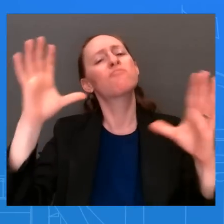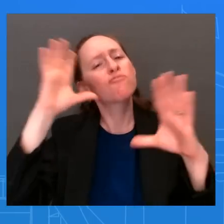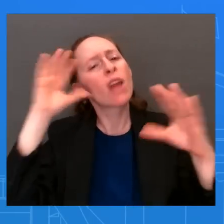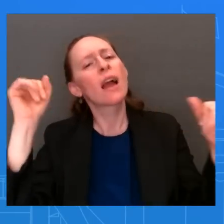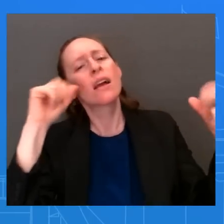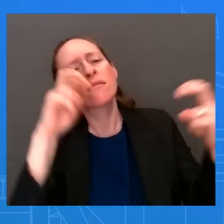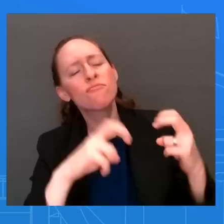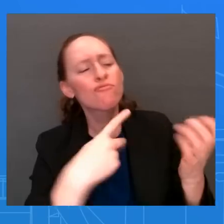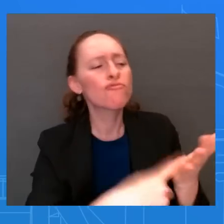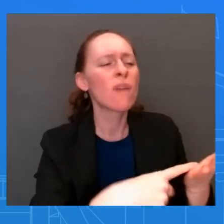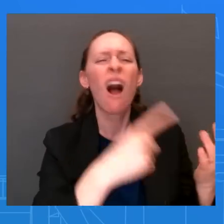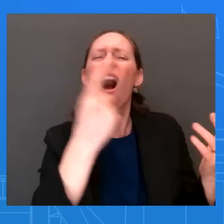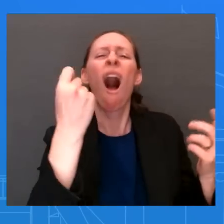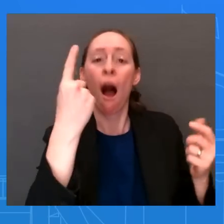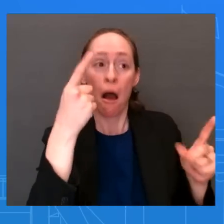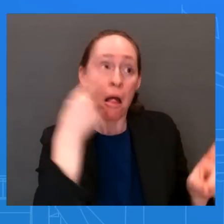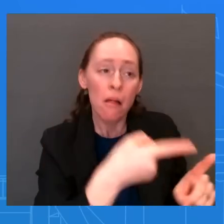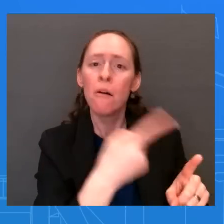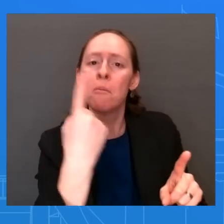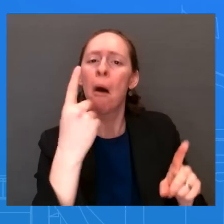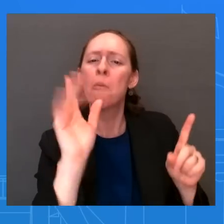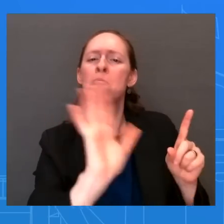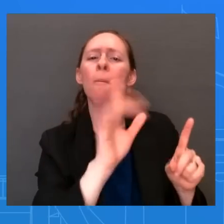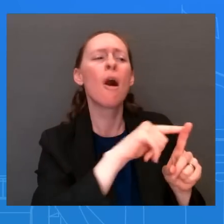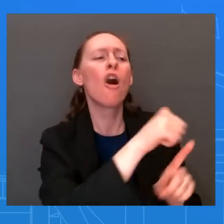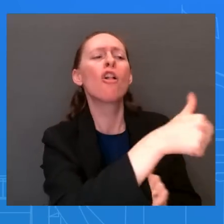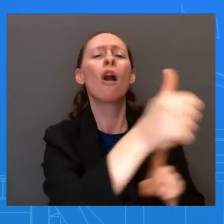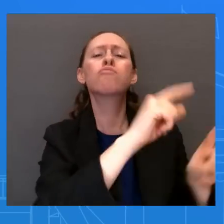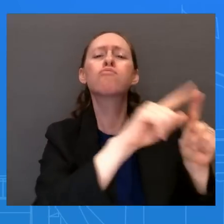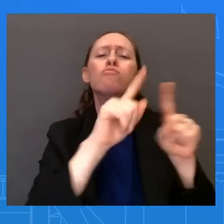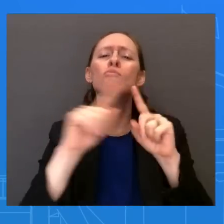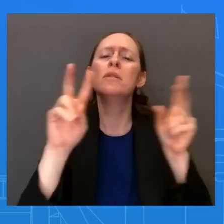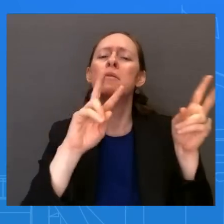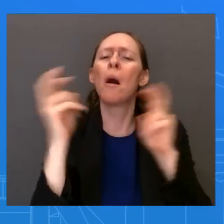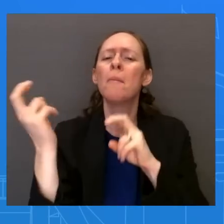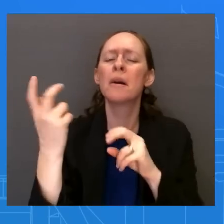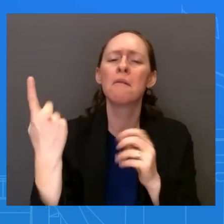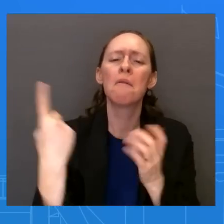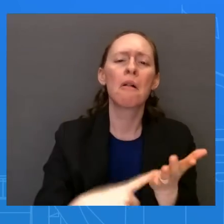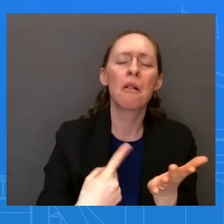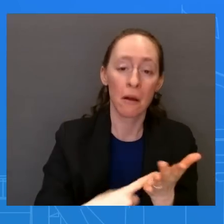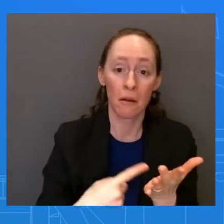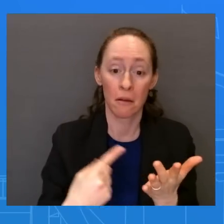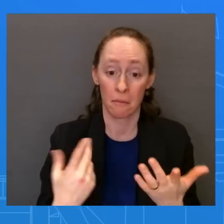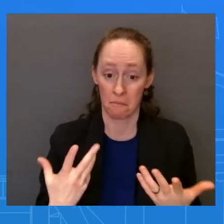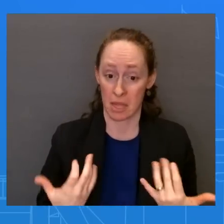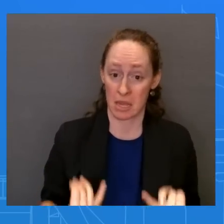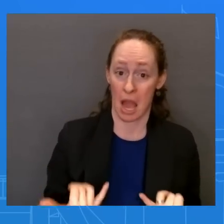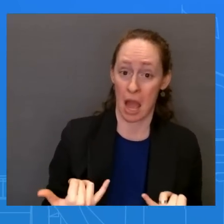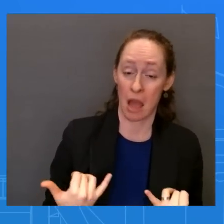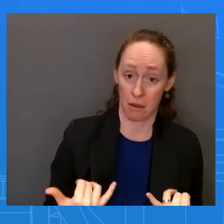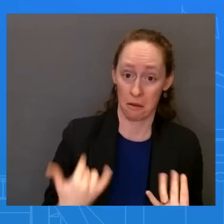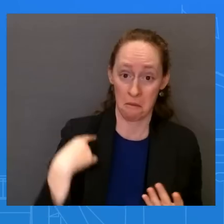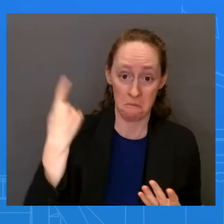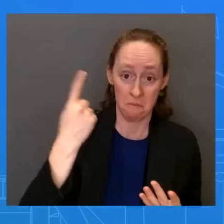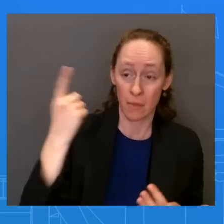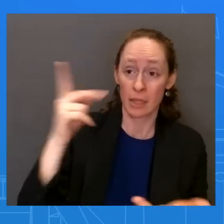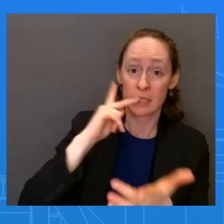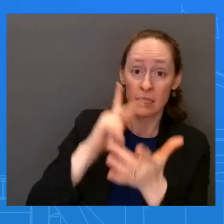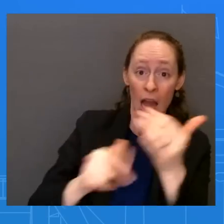says we'll reach the -- we'll reach the default point, will he entertain discussions at all during meetings